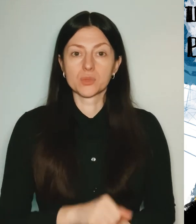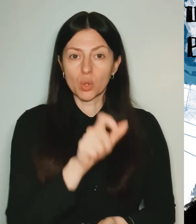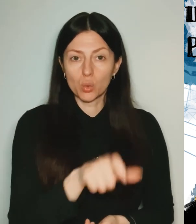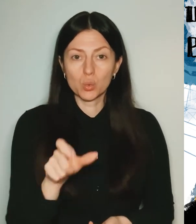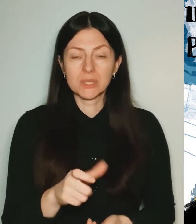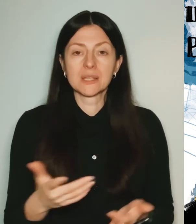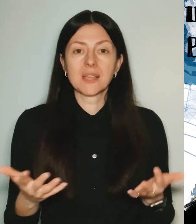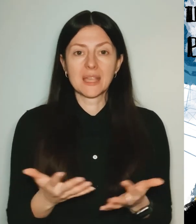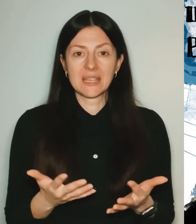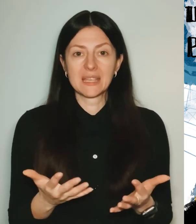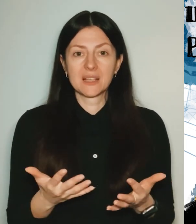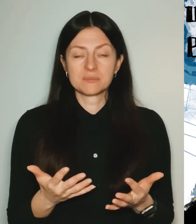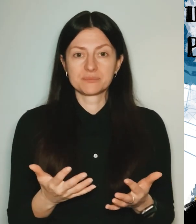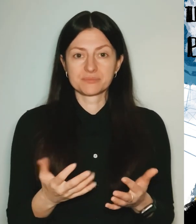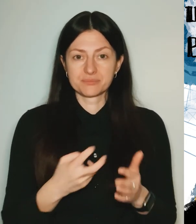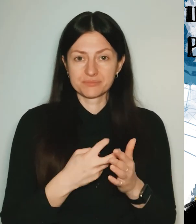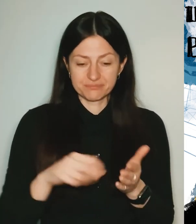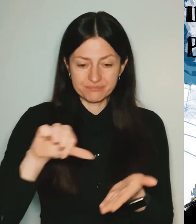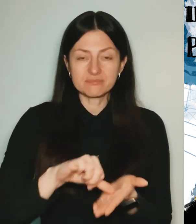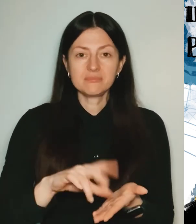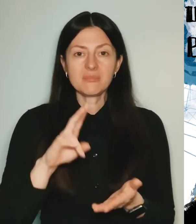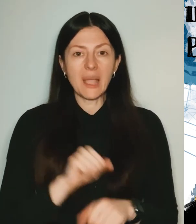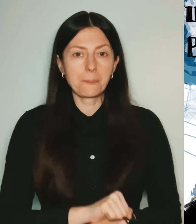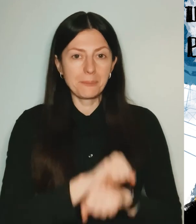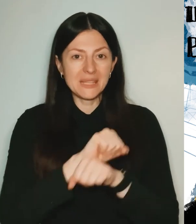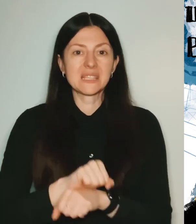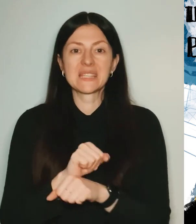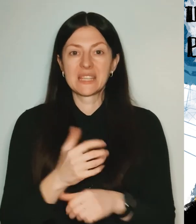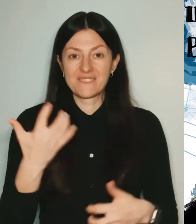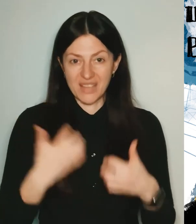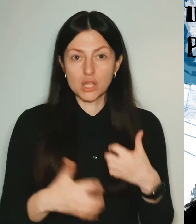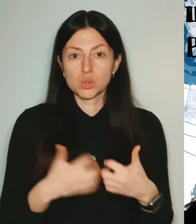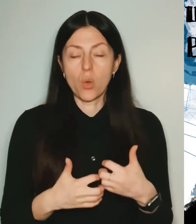People who demonstrate in Kherson …